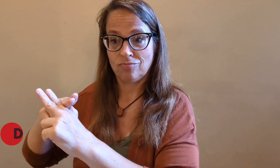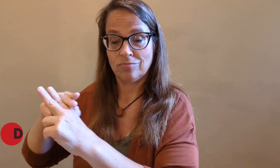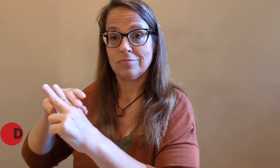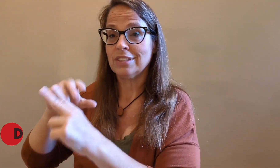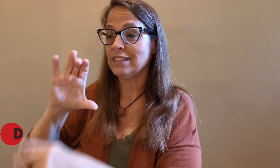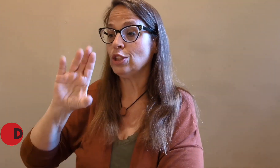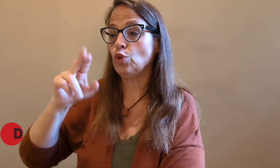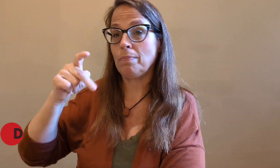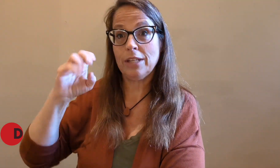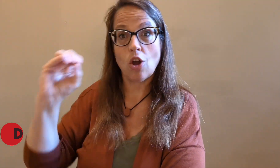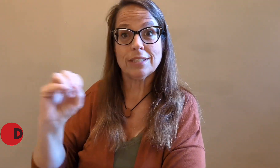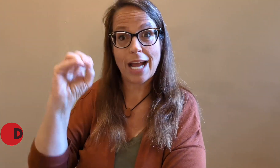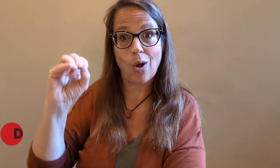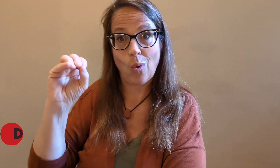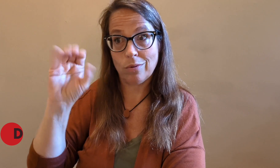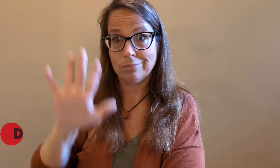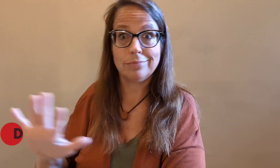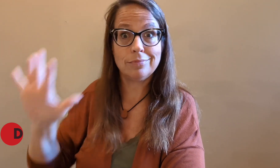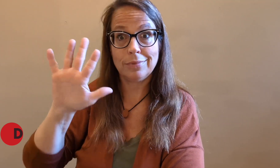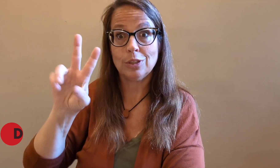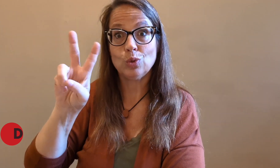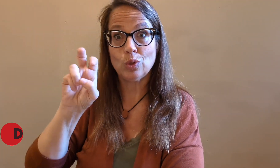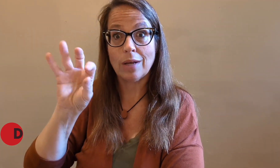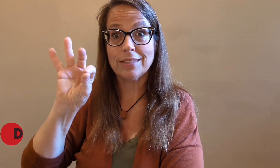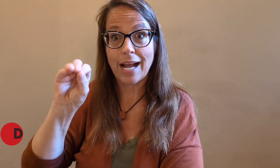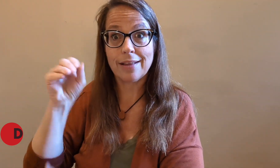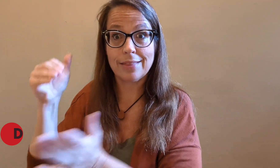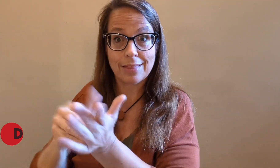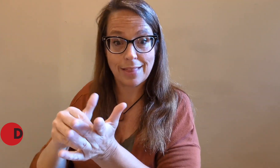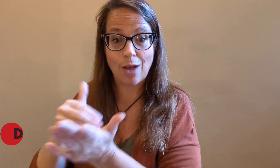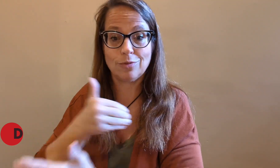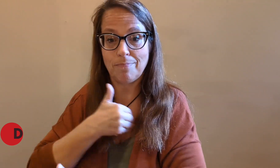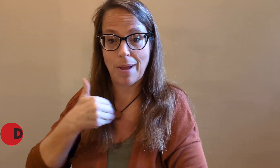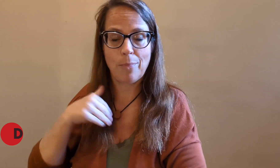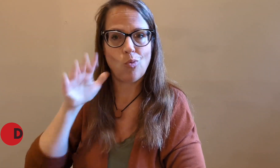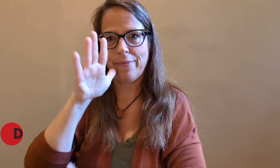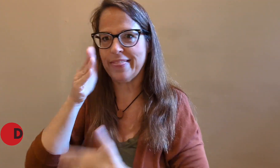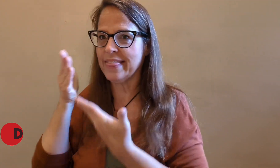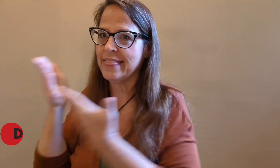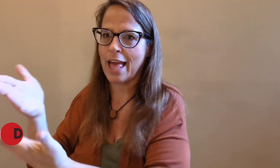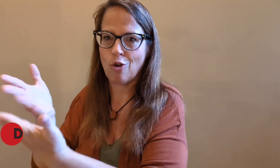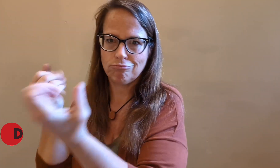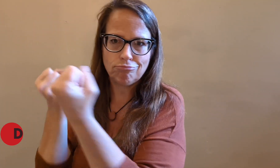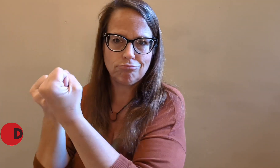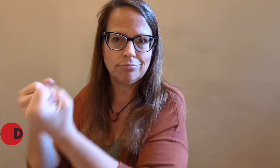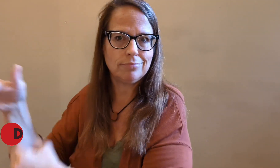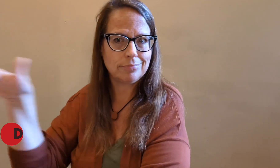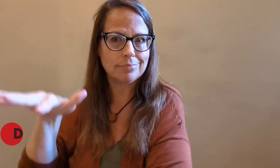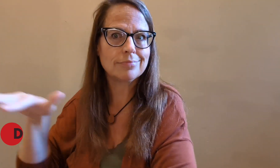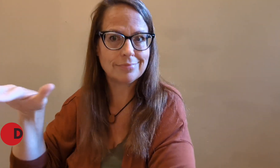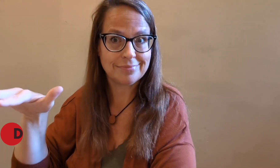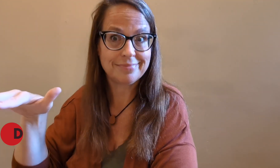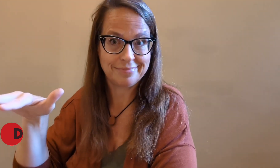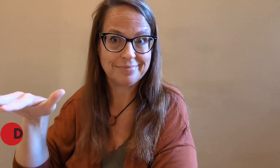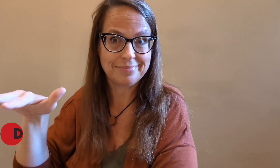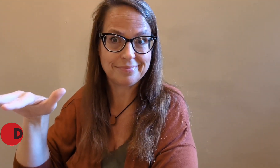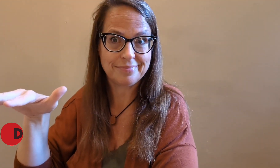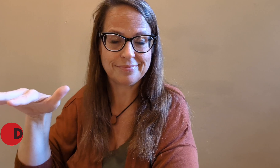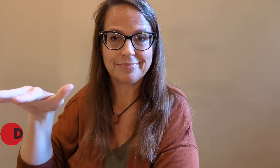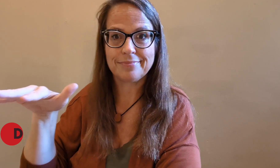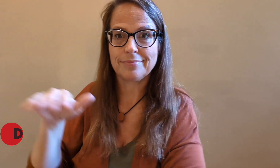CUPE Ontario’s 290,000 members will be there alongside this group once again.”